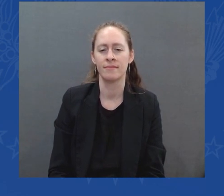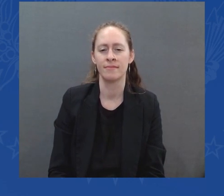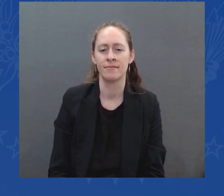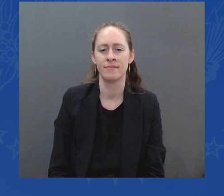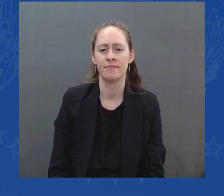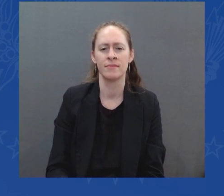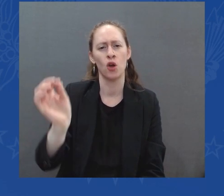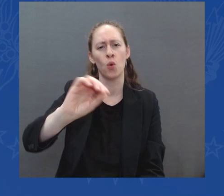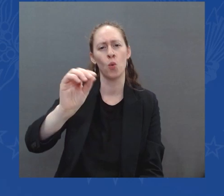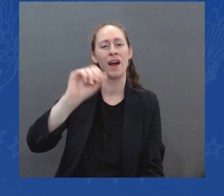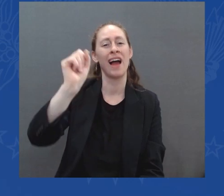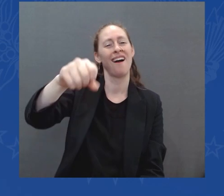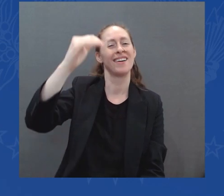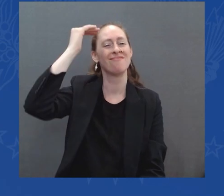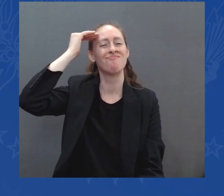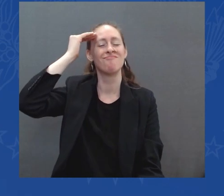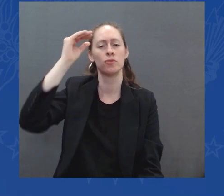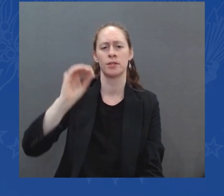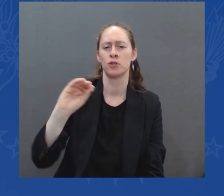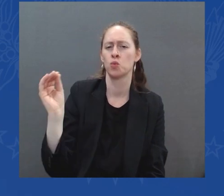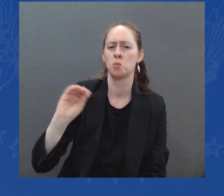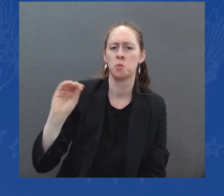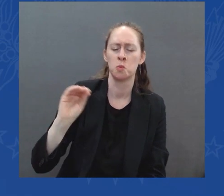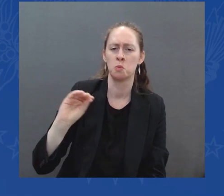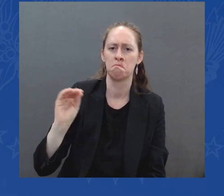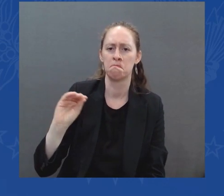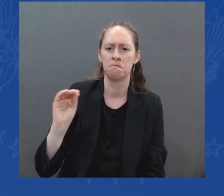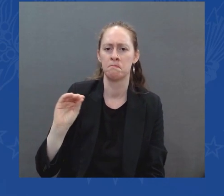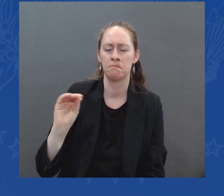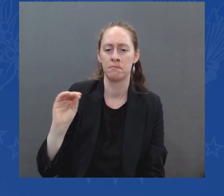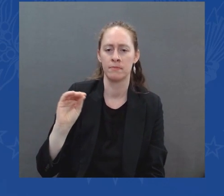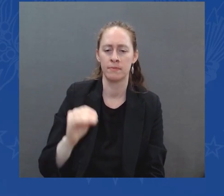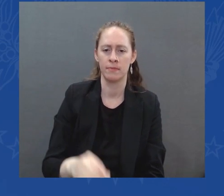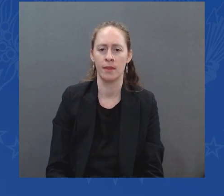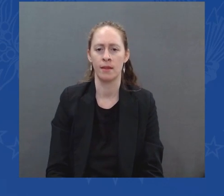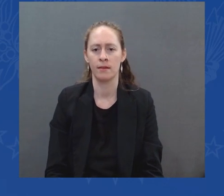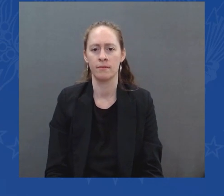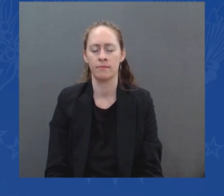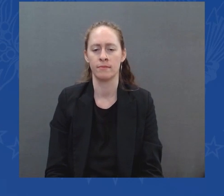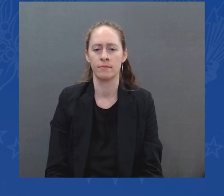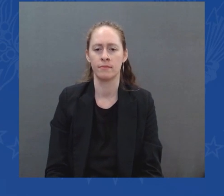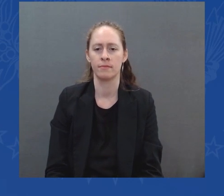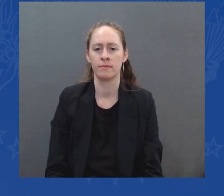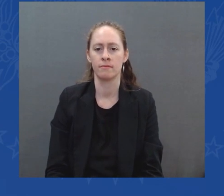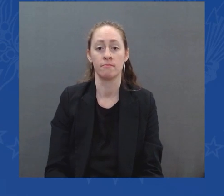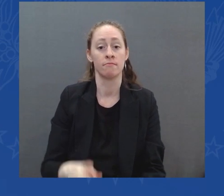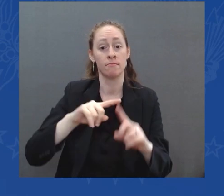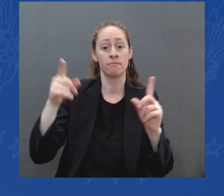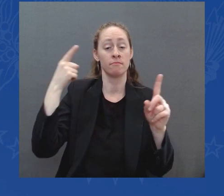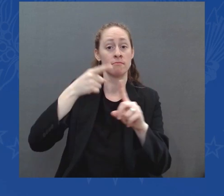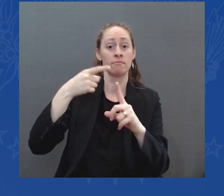that Biden was going to release so much -- so much energy fr- -- so many barrels of oil from the SPRO.